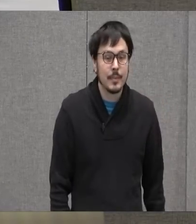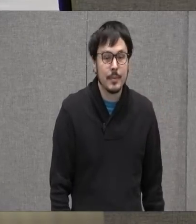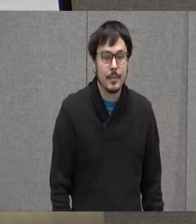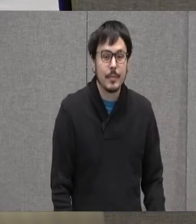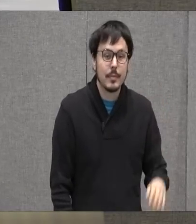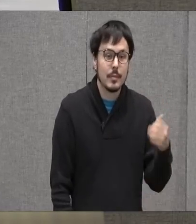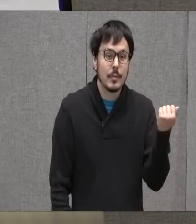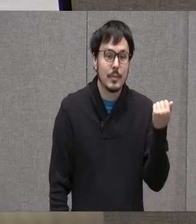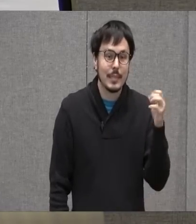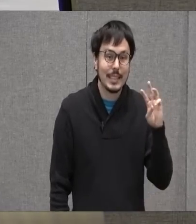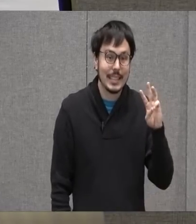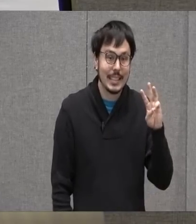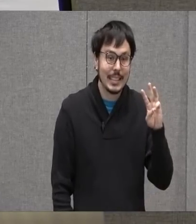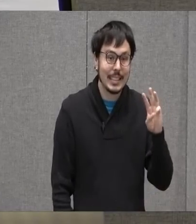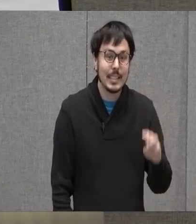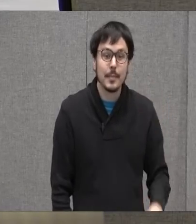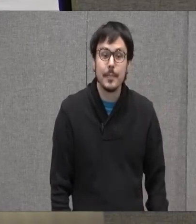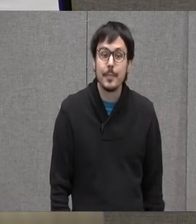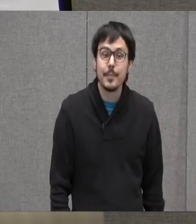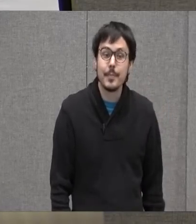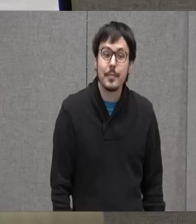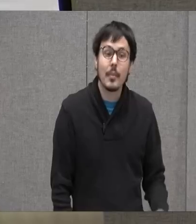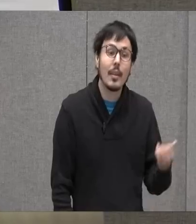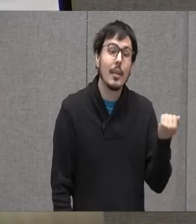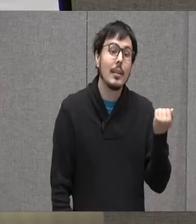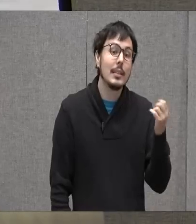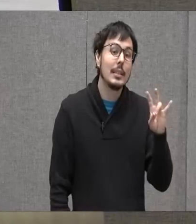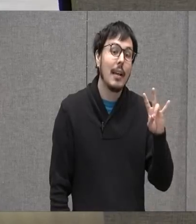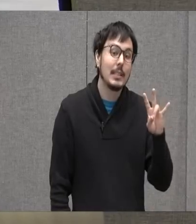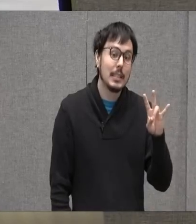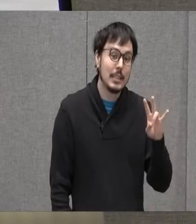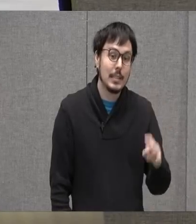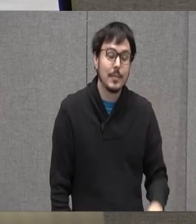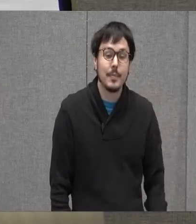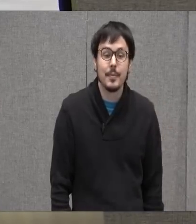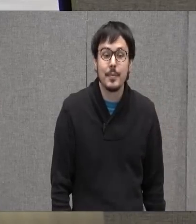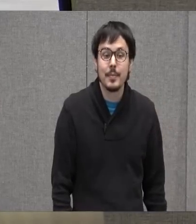16, 17, 18, 19 and 20.